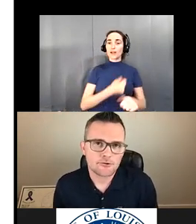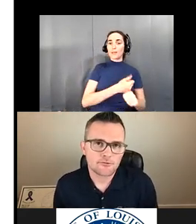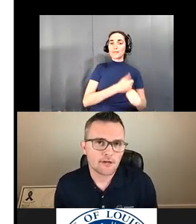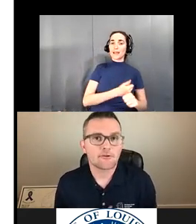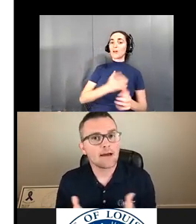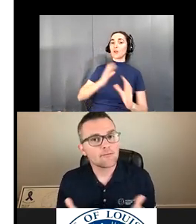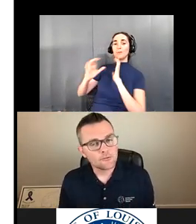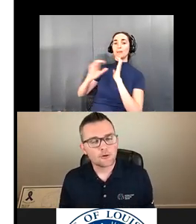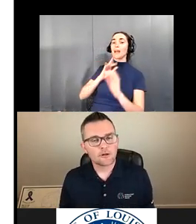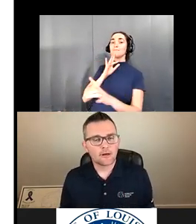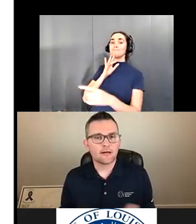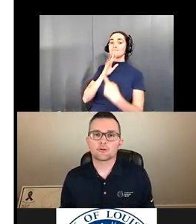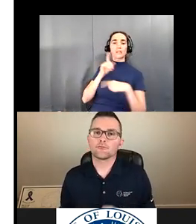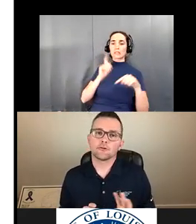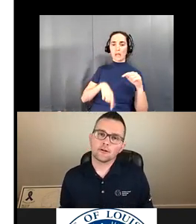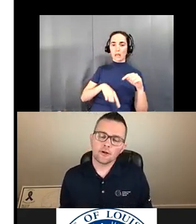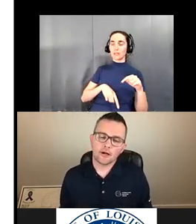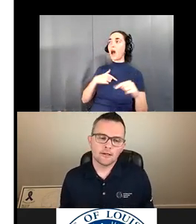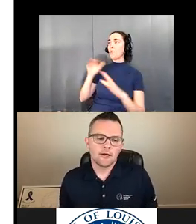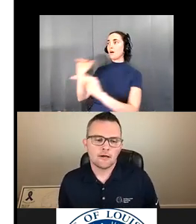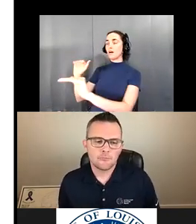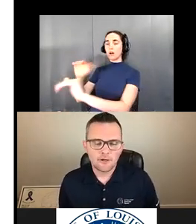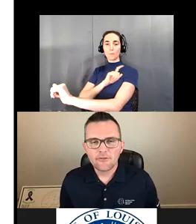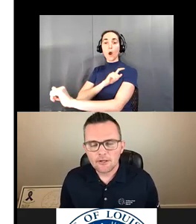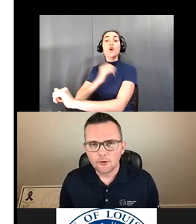if they ever have to respond to my house hopefully they do not. But if they do.